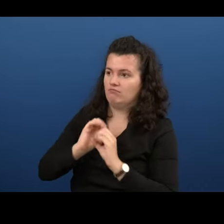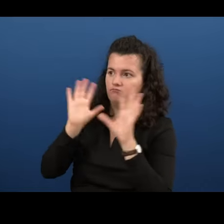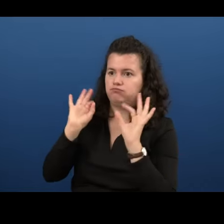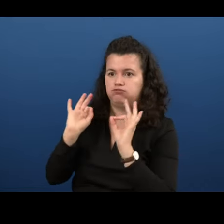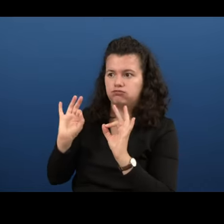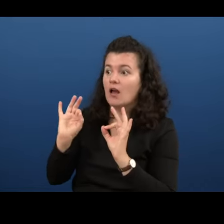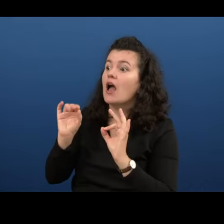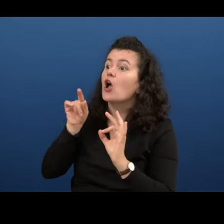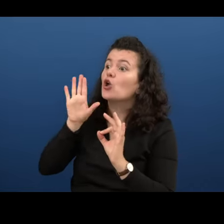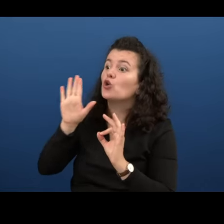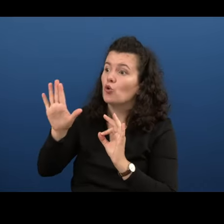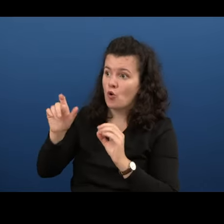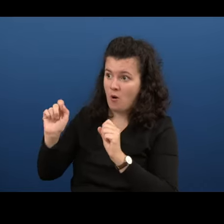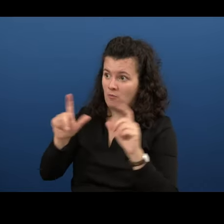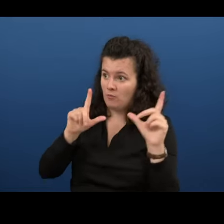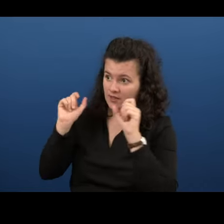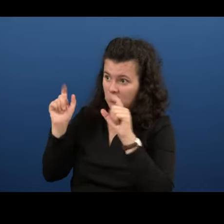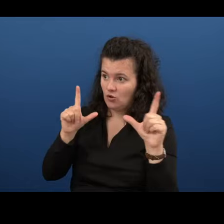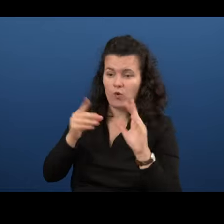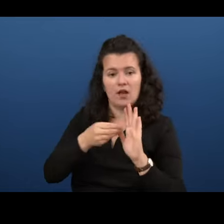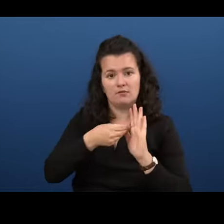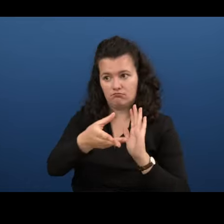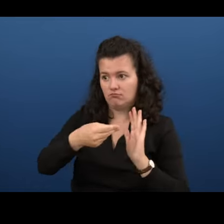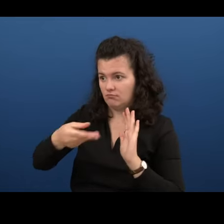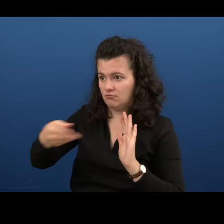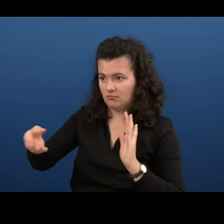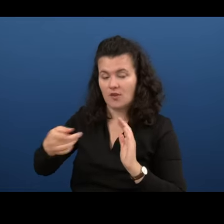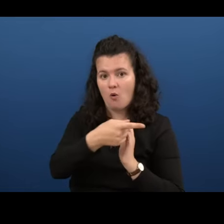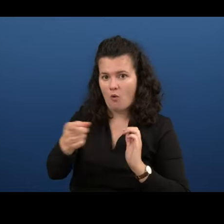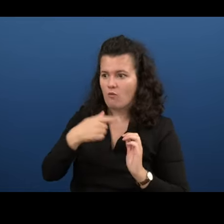the presentations. 11:59:07 After you know today's session, and